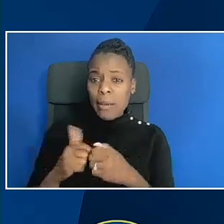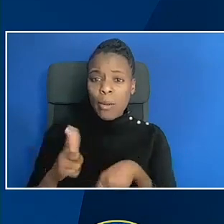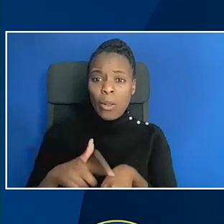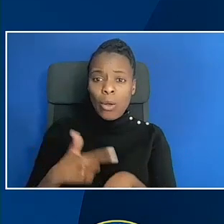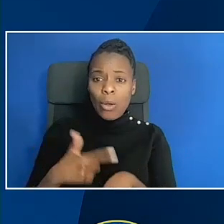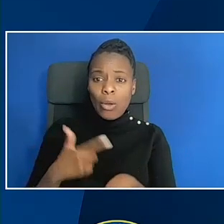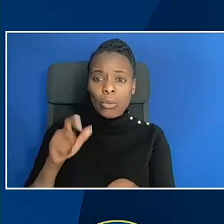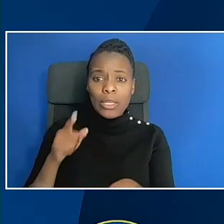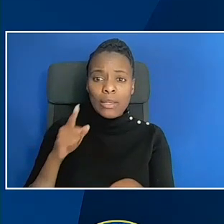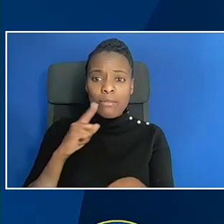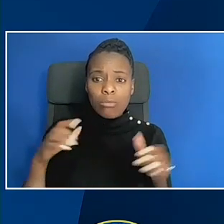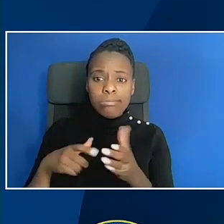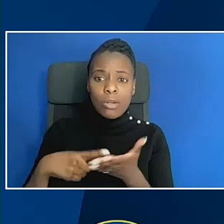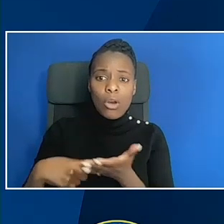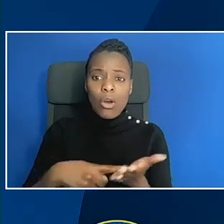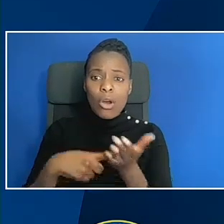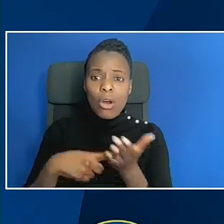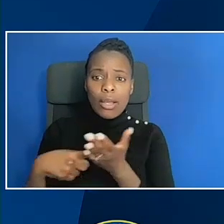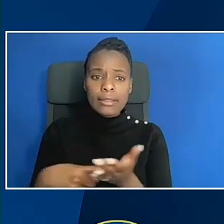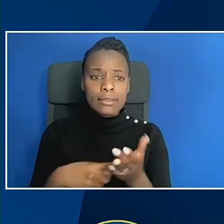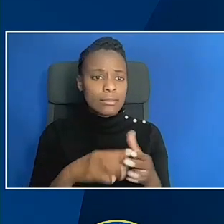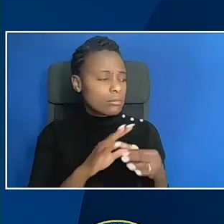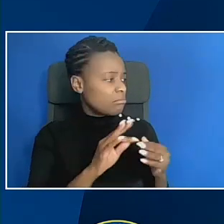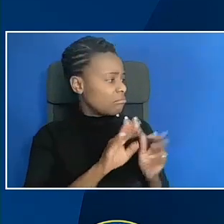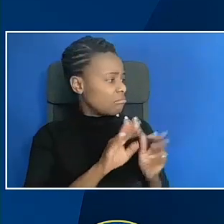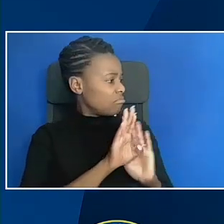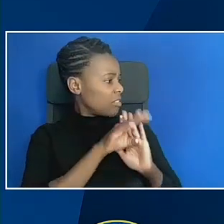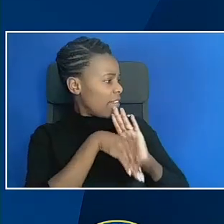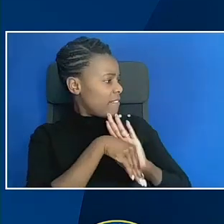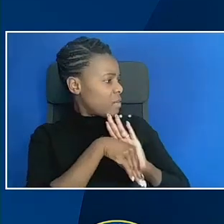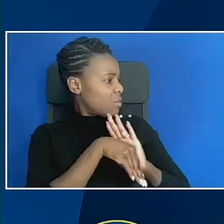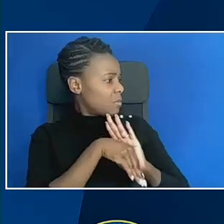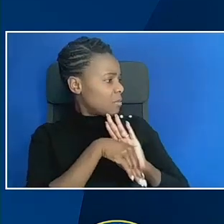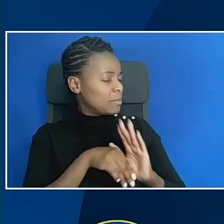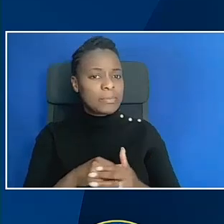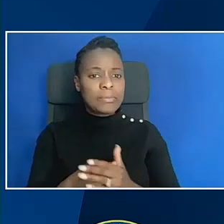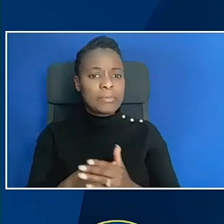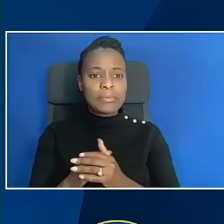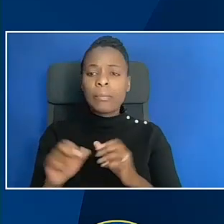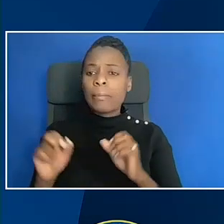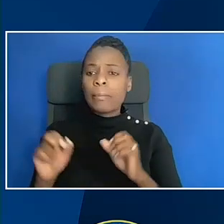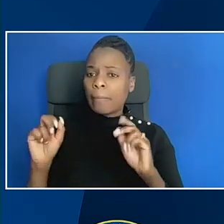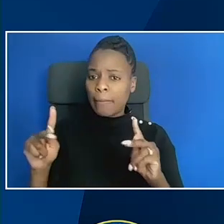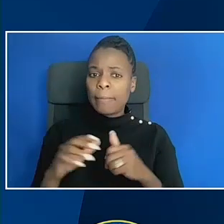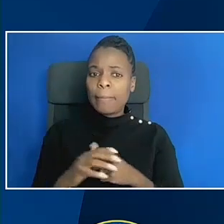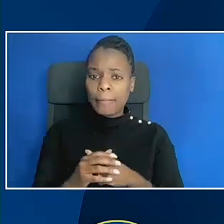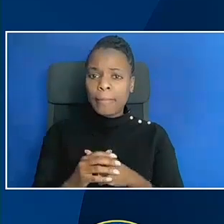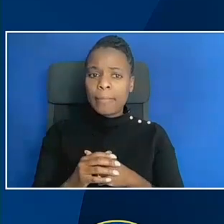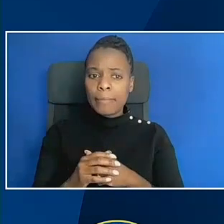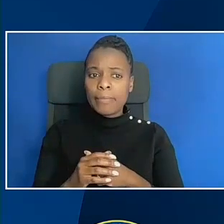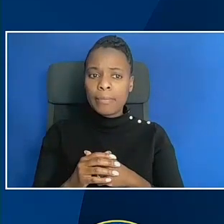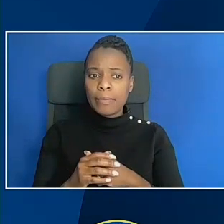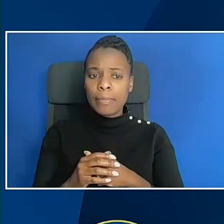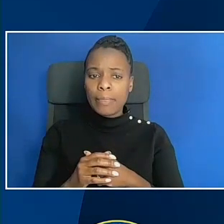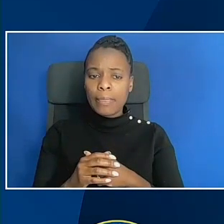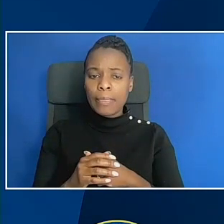I would say 30 minutes. Okay. Alright. And we will check in with